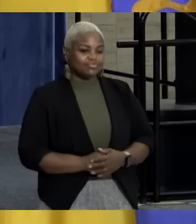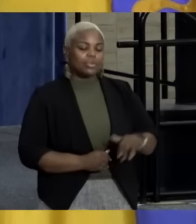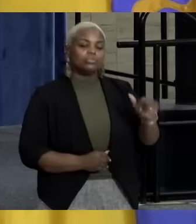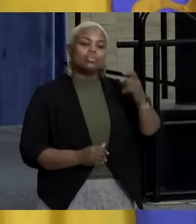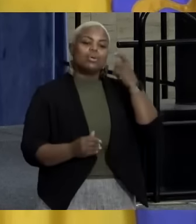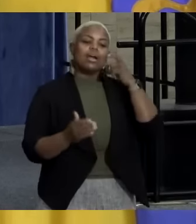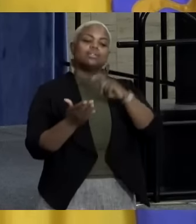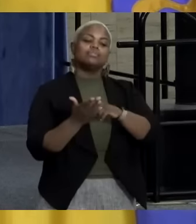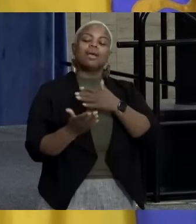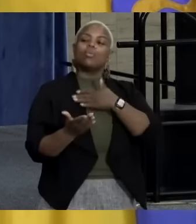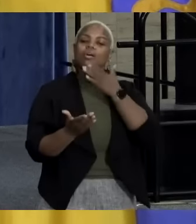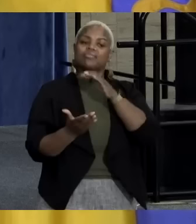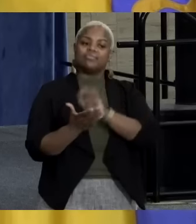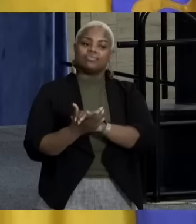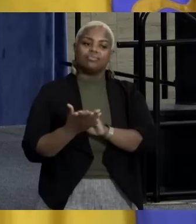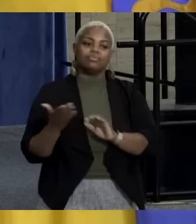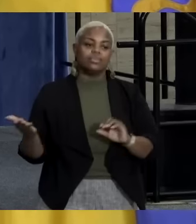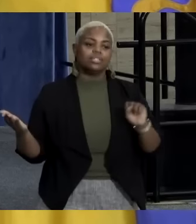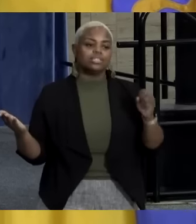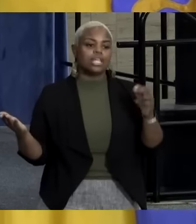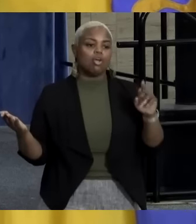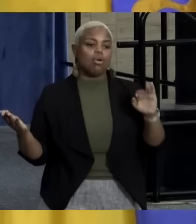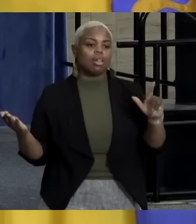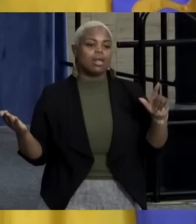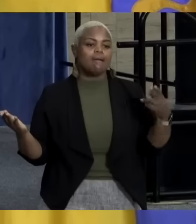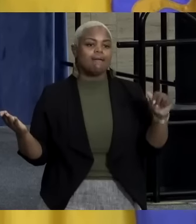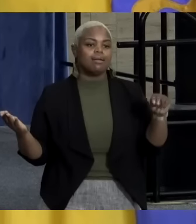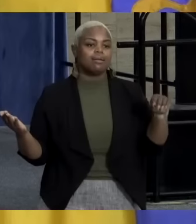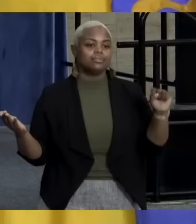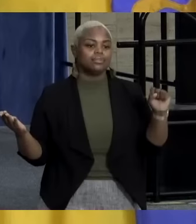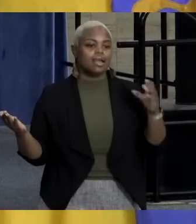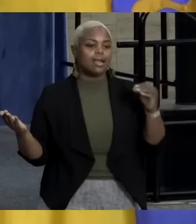Cheryl Hines, and my daughters Kath and Kick who are here.